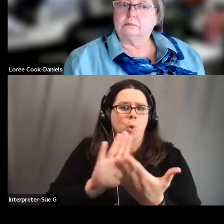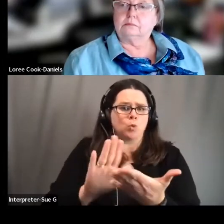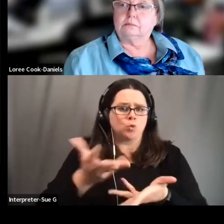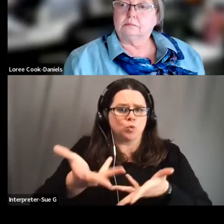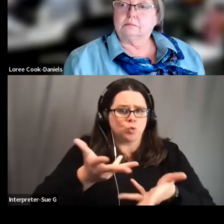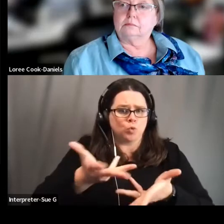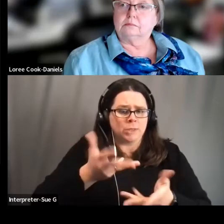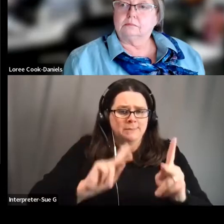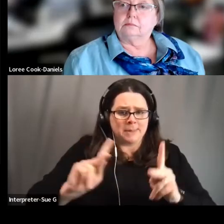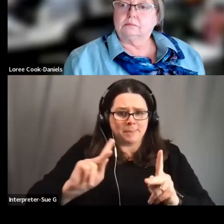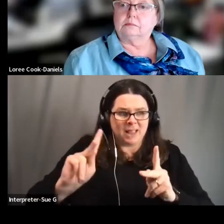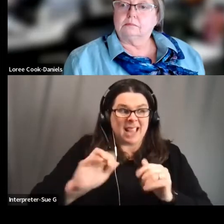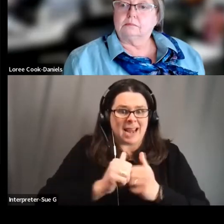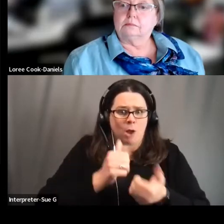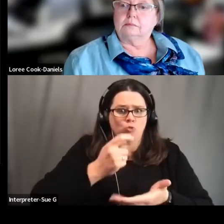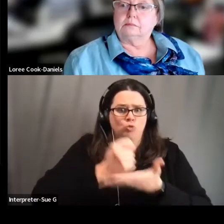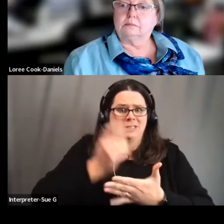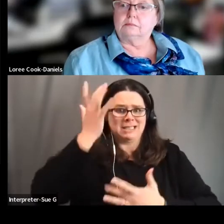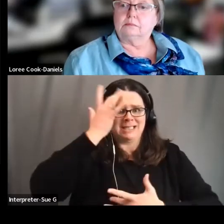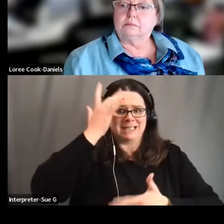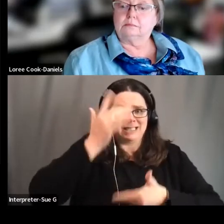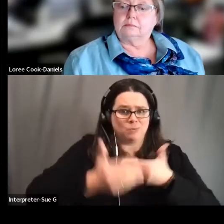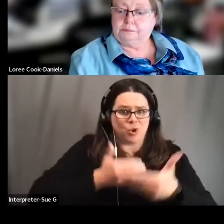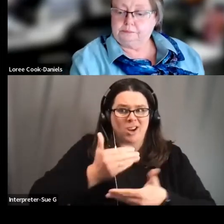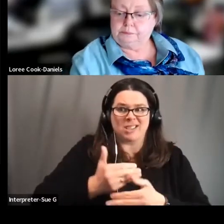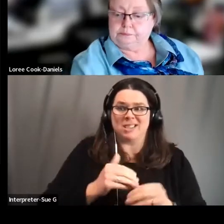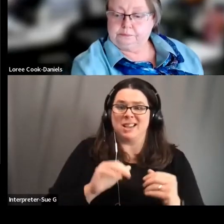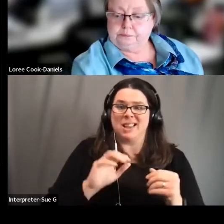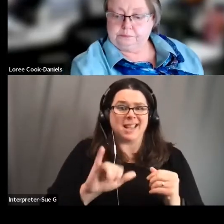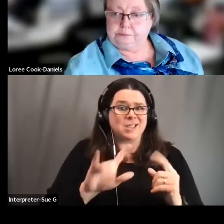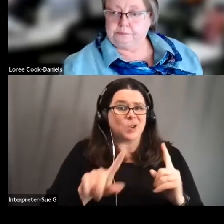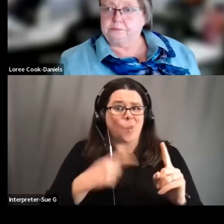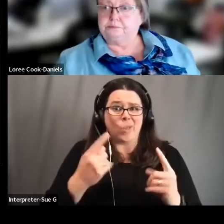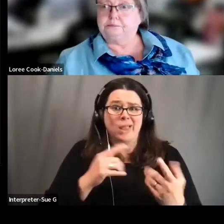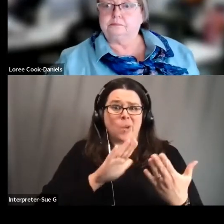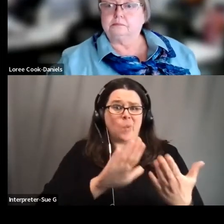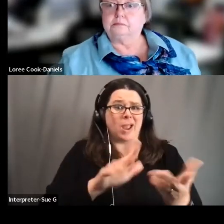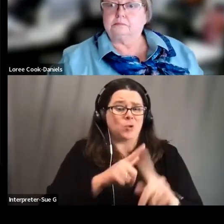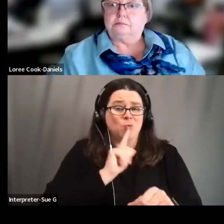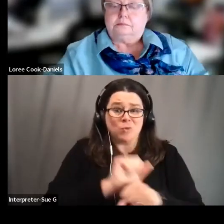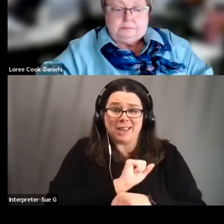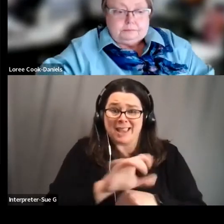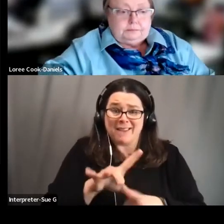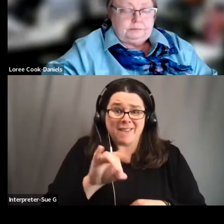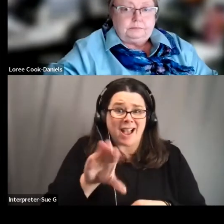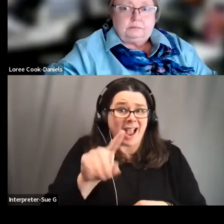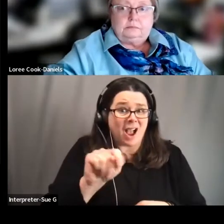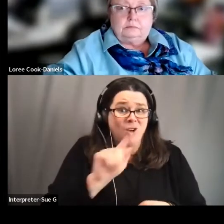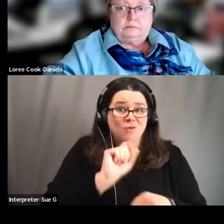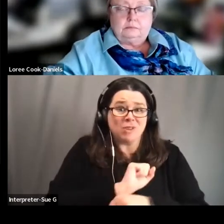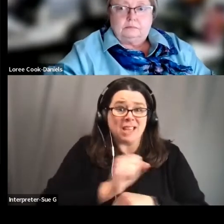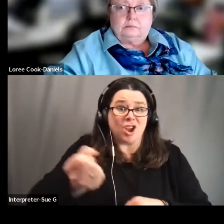and treating those disease processes. That's the only way we'd be able to find out and understand whatever that we need to do